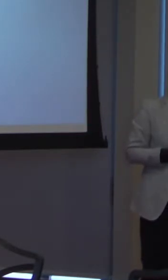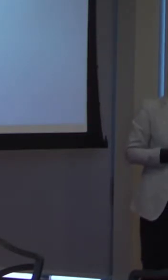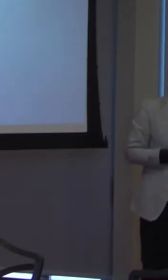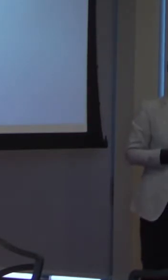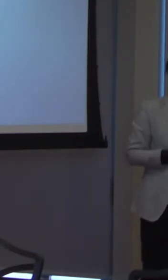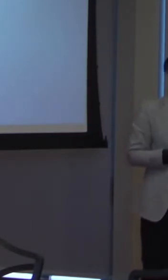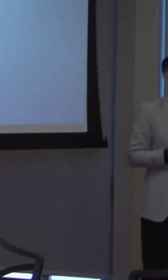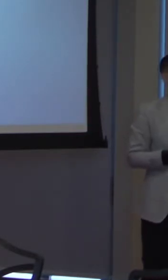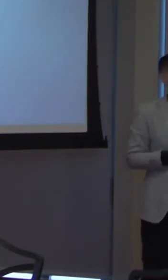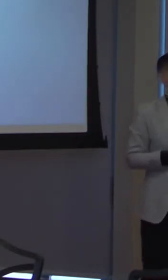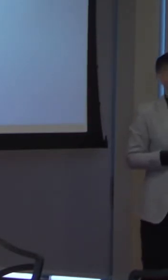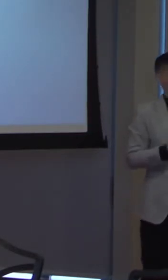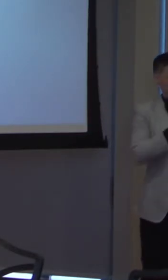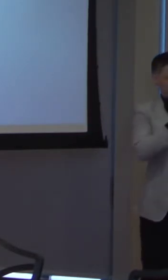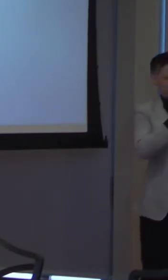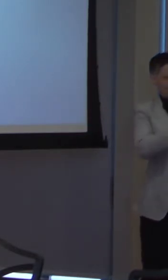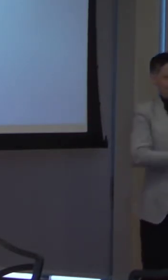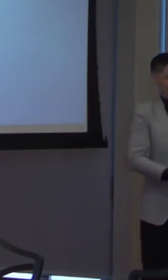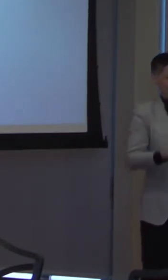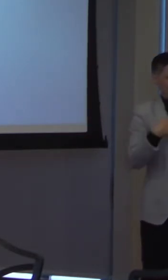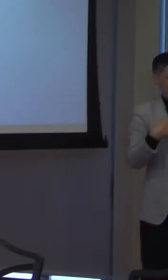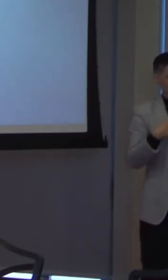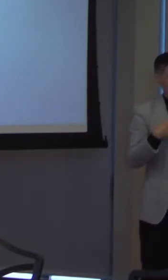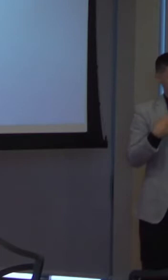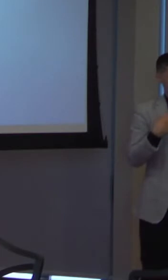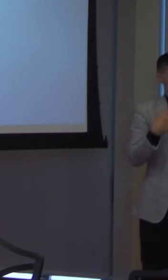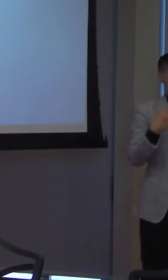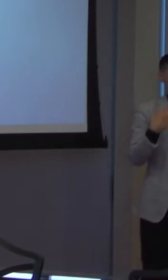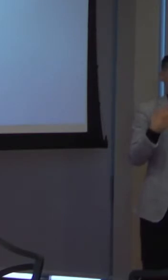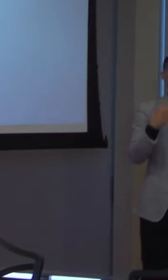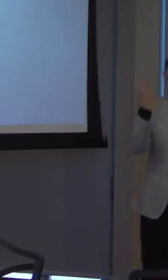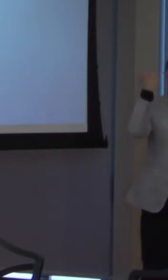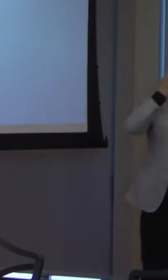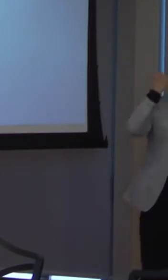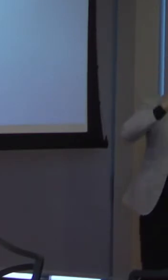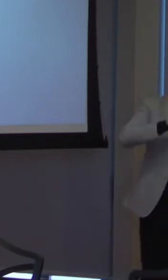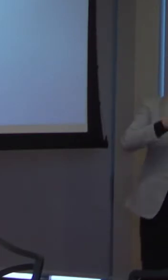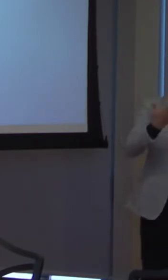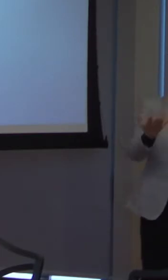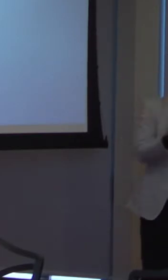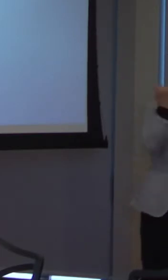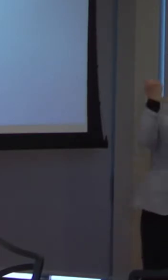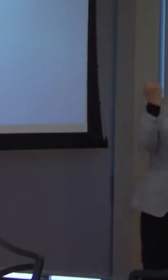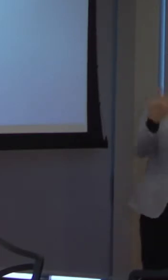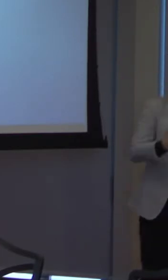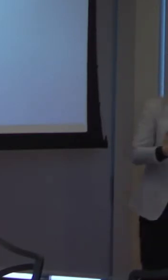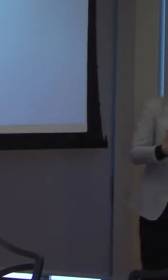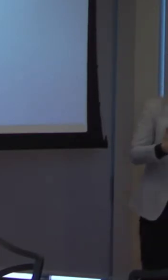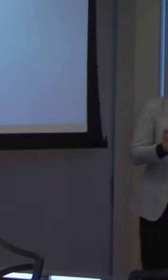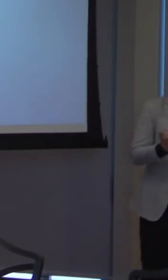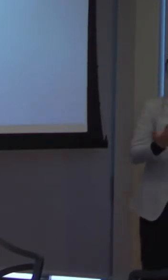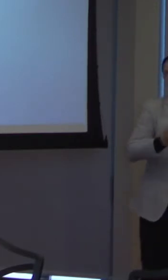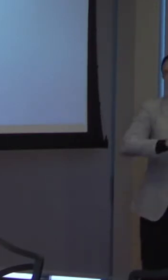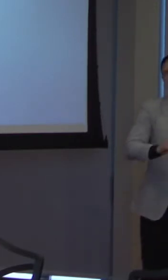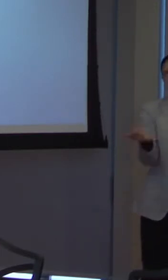[Attendee] I wonder if there's a way to, like, leverage technology, too, so maybe, it wouldn't be the same experience but, opt-in camera of that